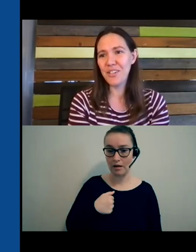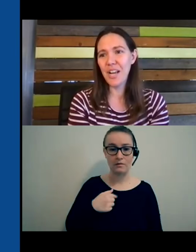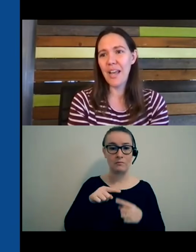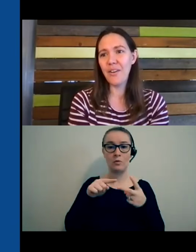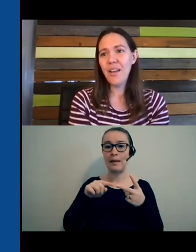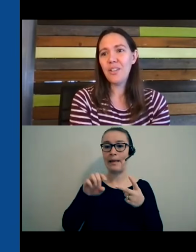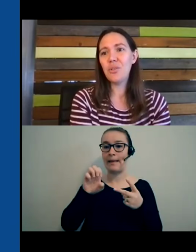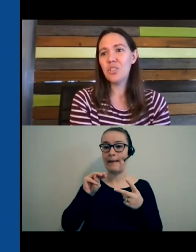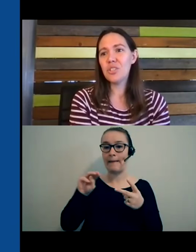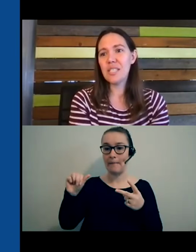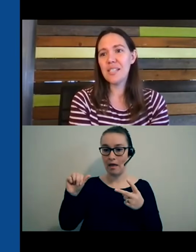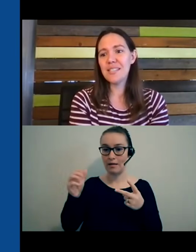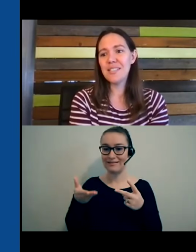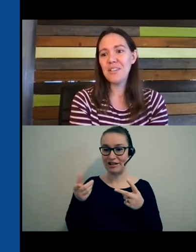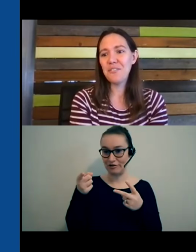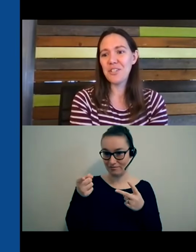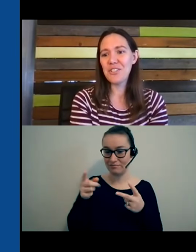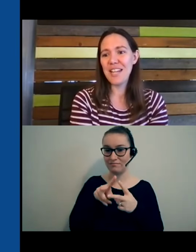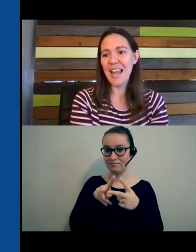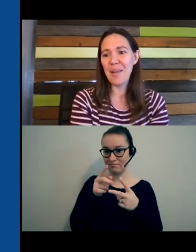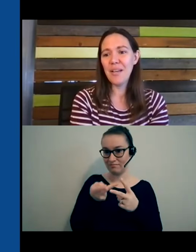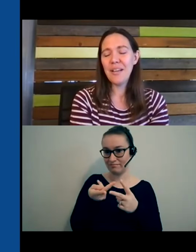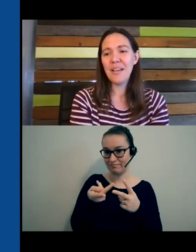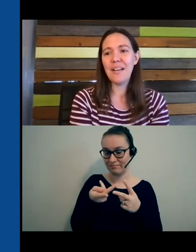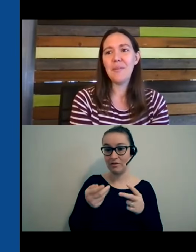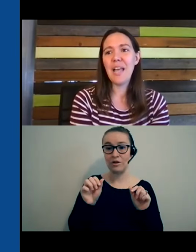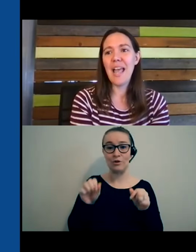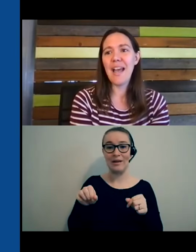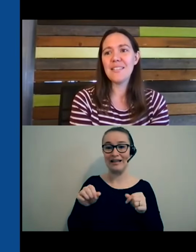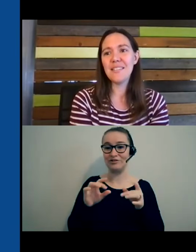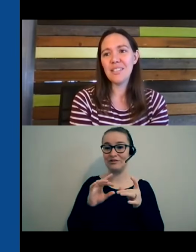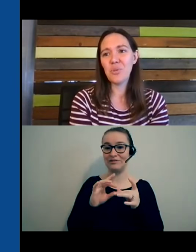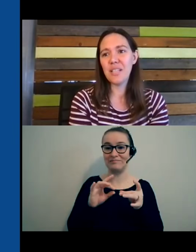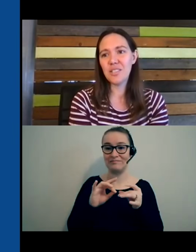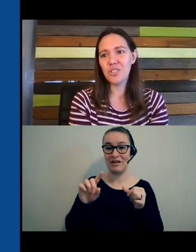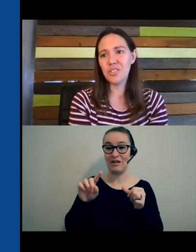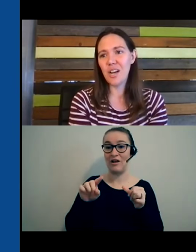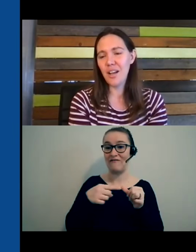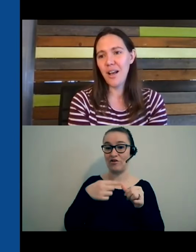and you can just get us firstname@equalizedigital.com,